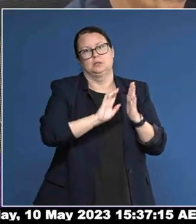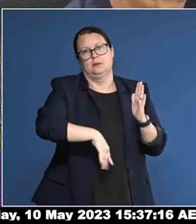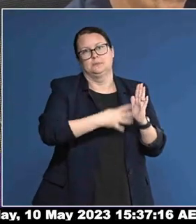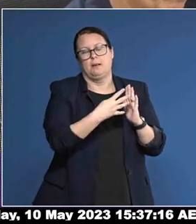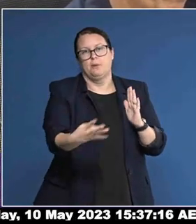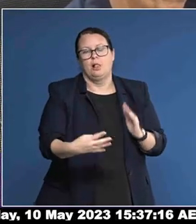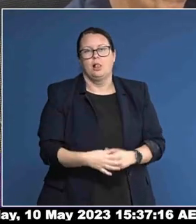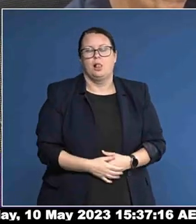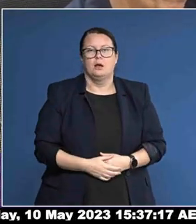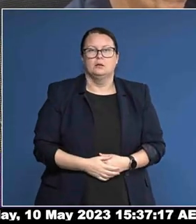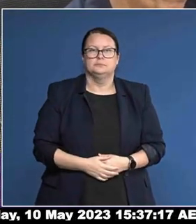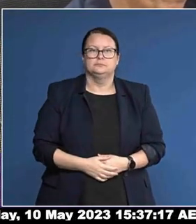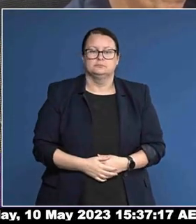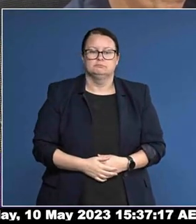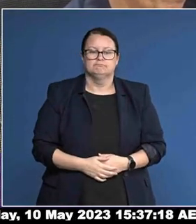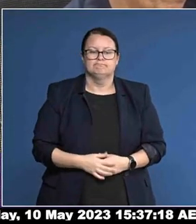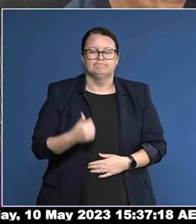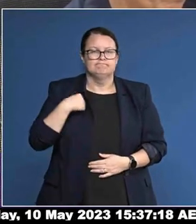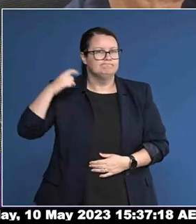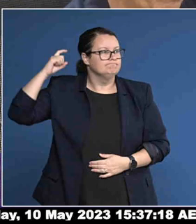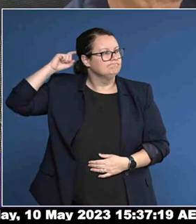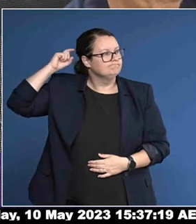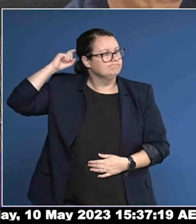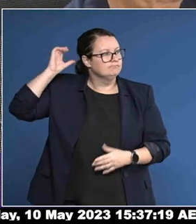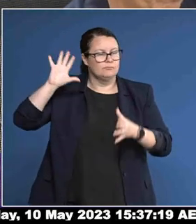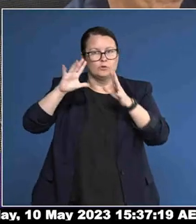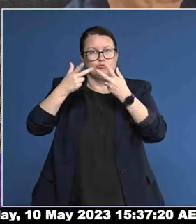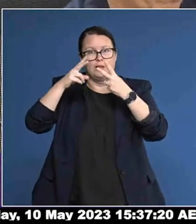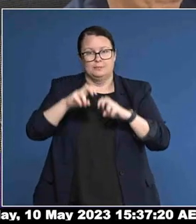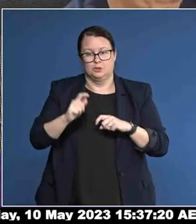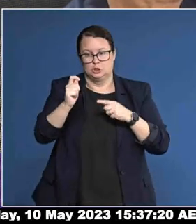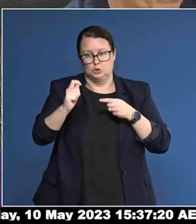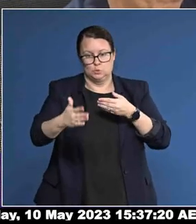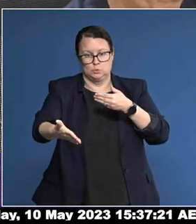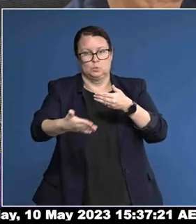We are acutely aware that the Royal Commission is coming to an end, and that the